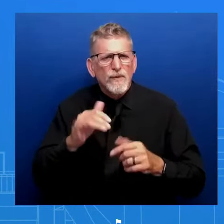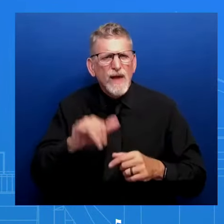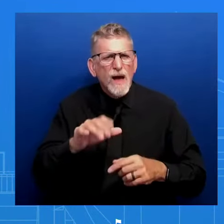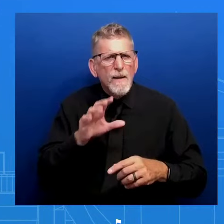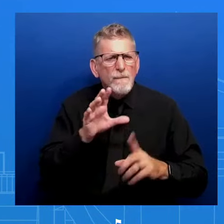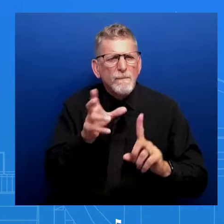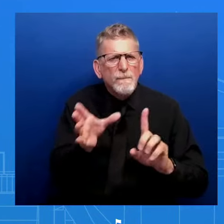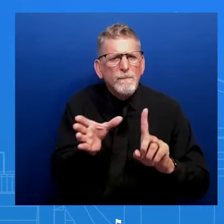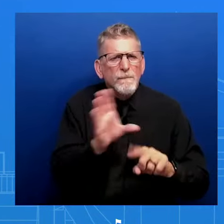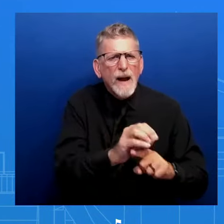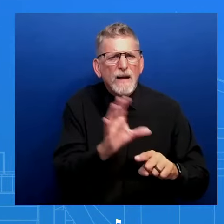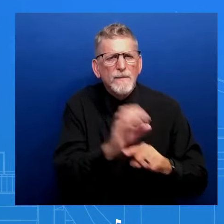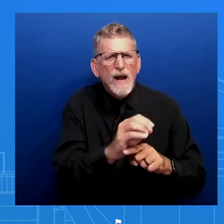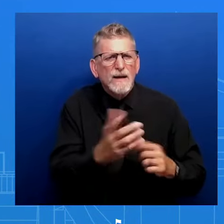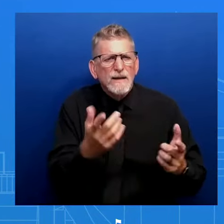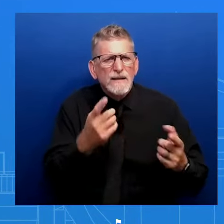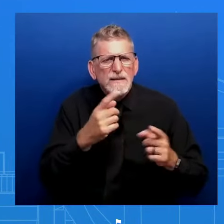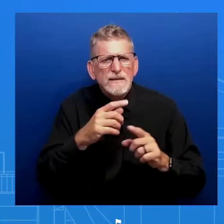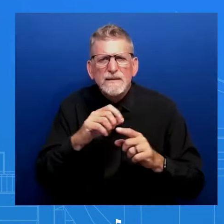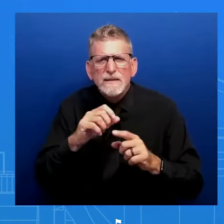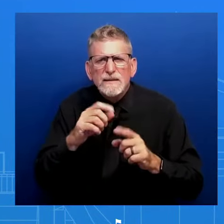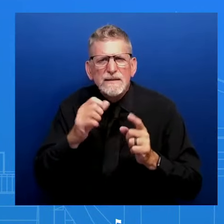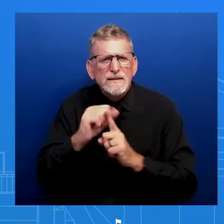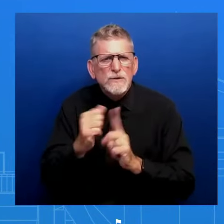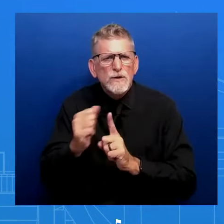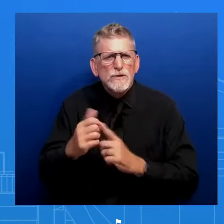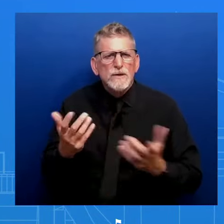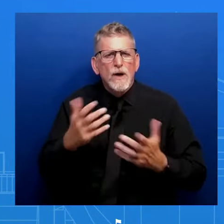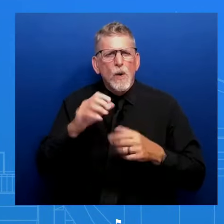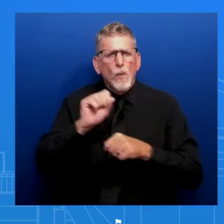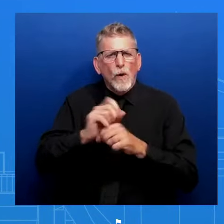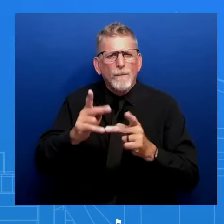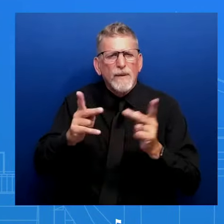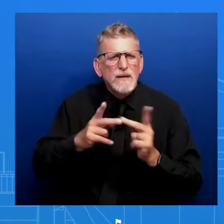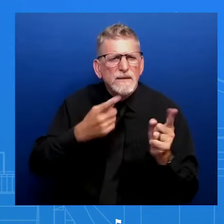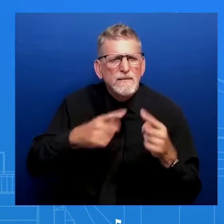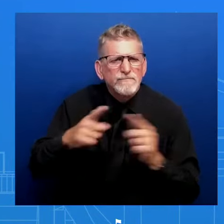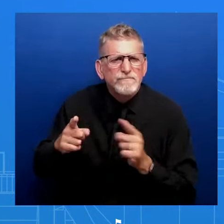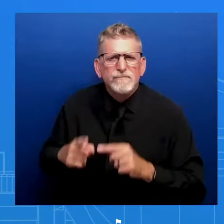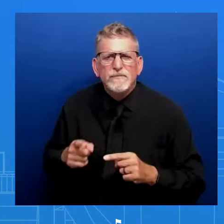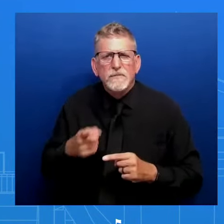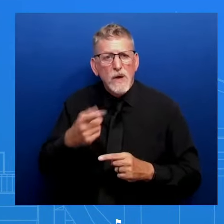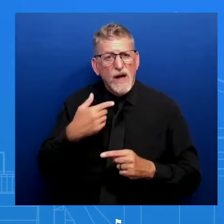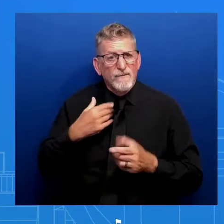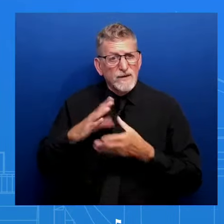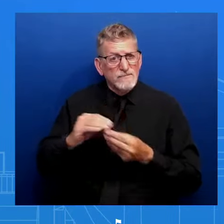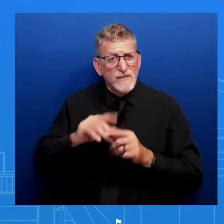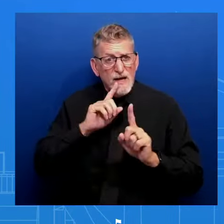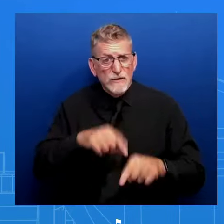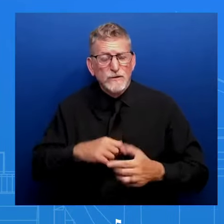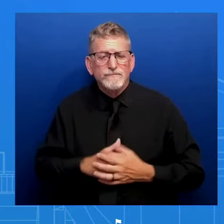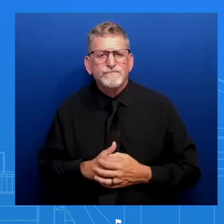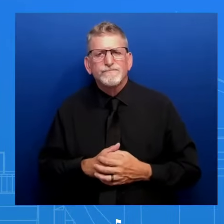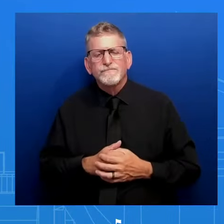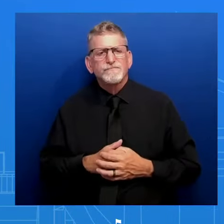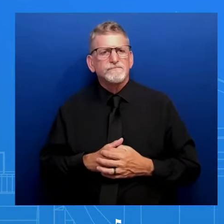that I was reiterating over at the First Lady's office. I would certainly refer you to the statement again.